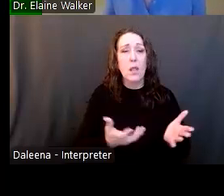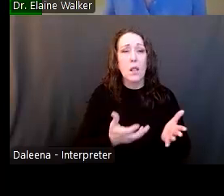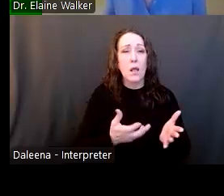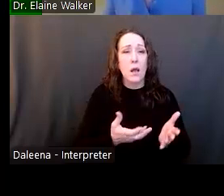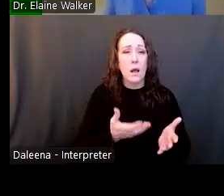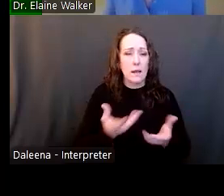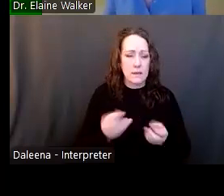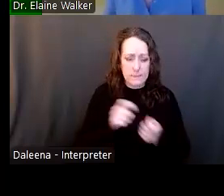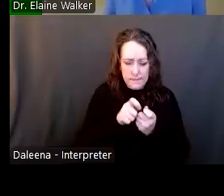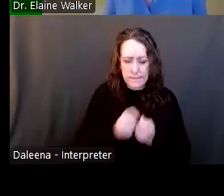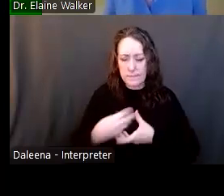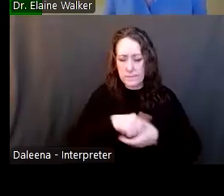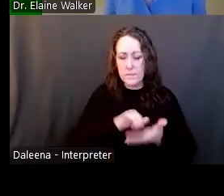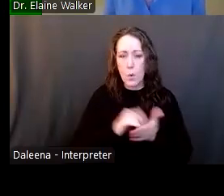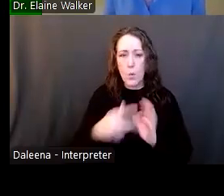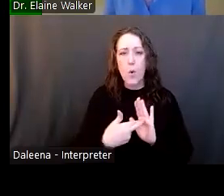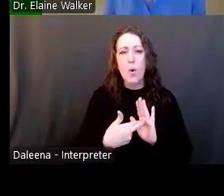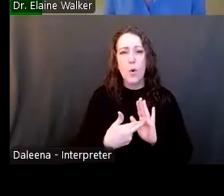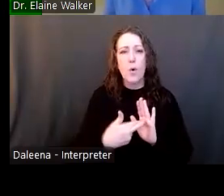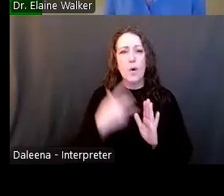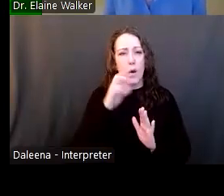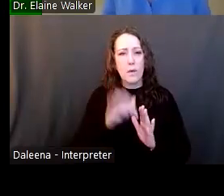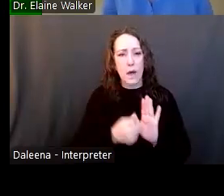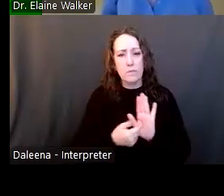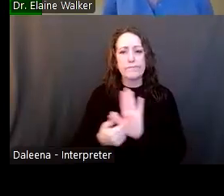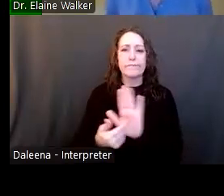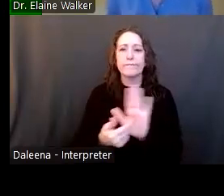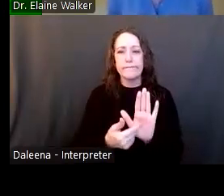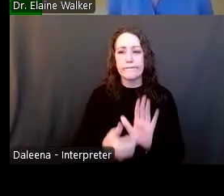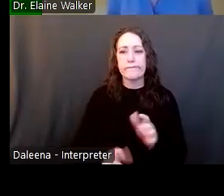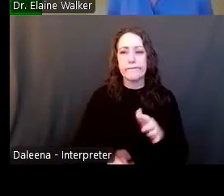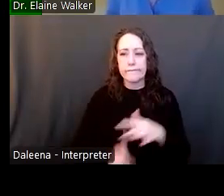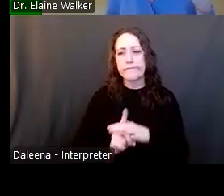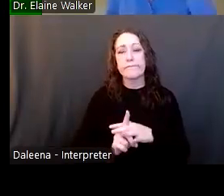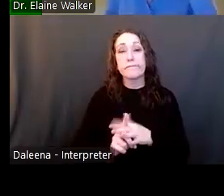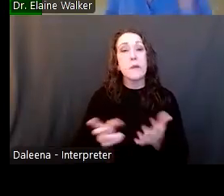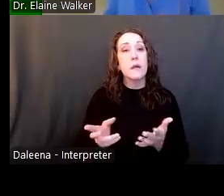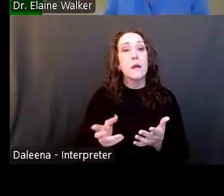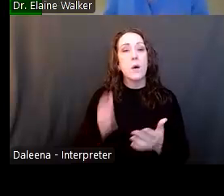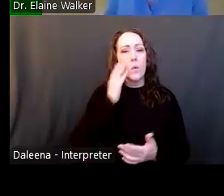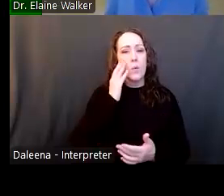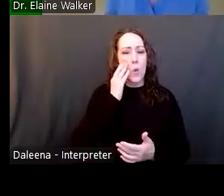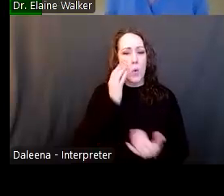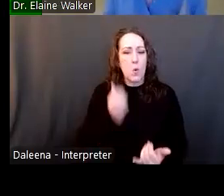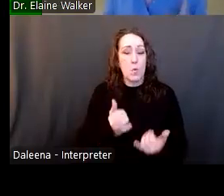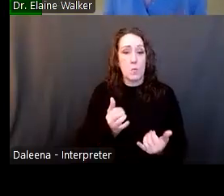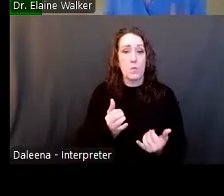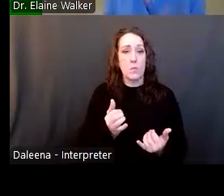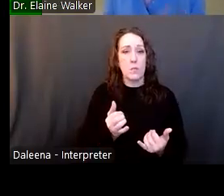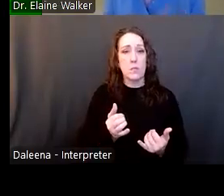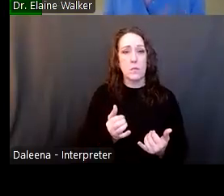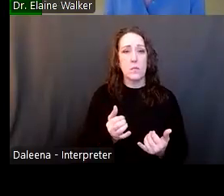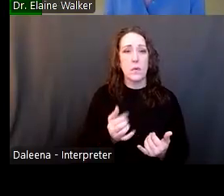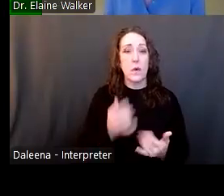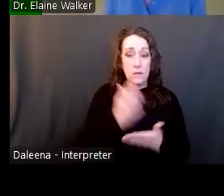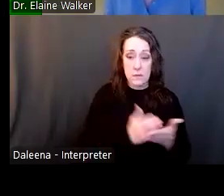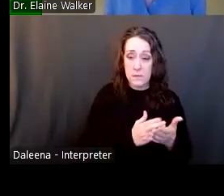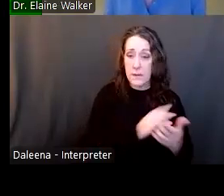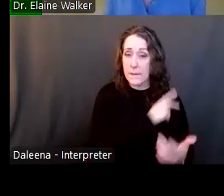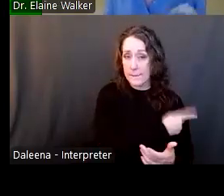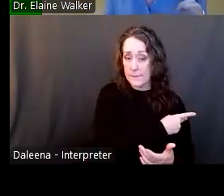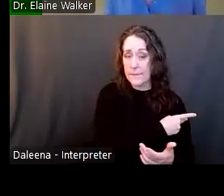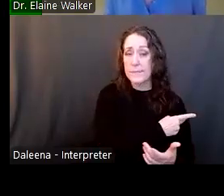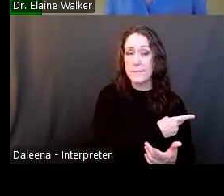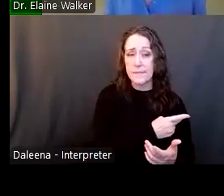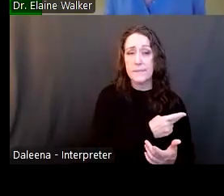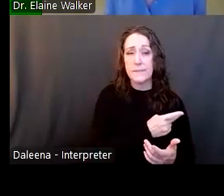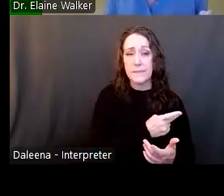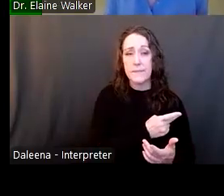play a role in its expression so we know now that at least for some patients there are prezygotic